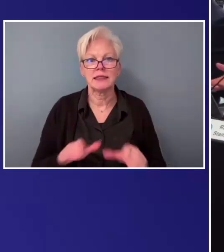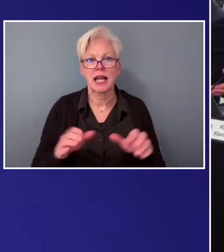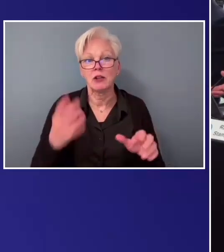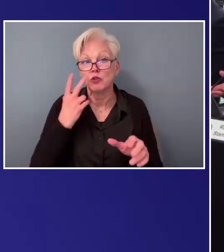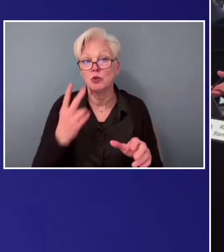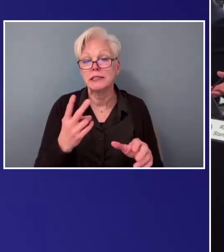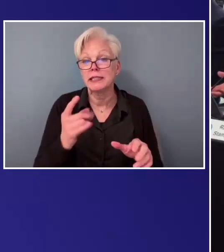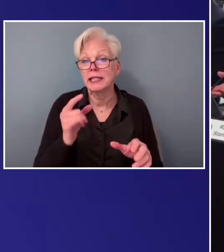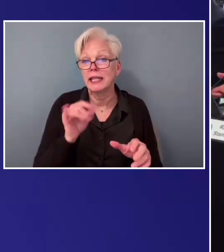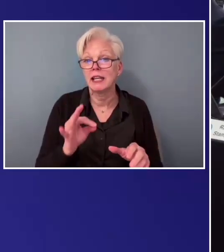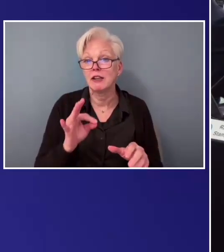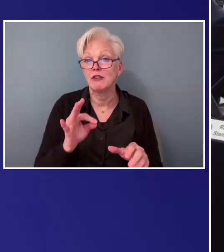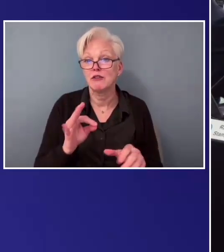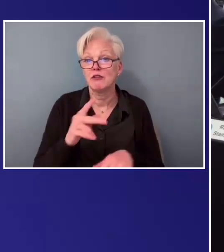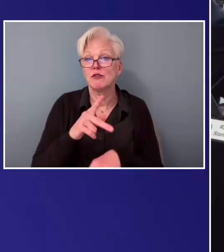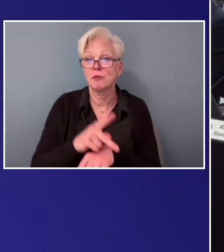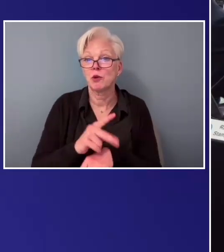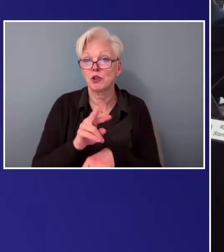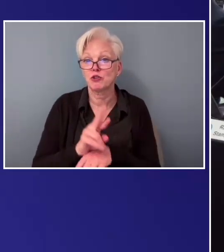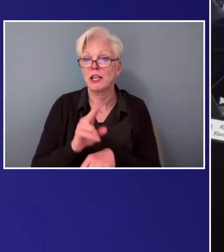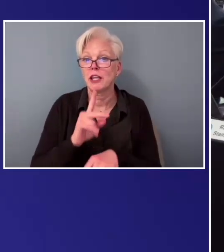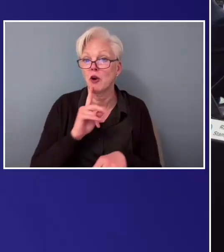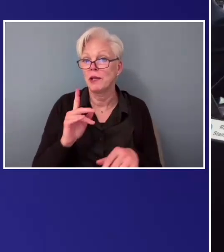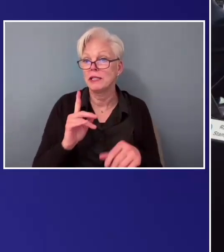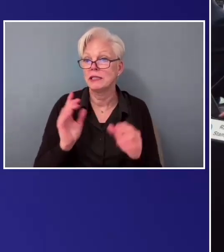Puerto Rico a fair proxy?